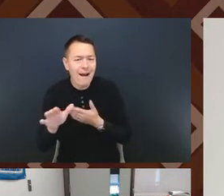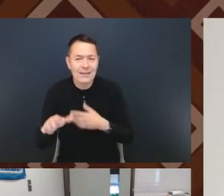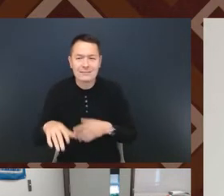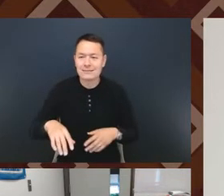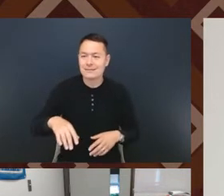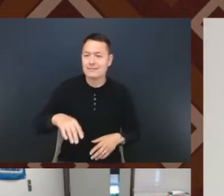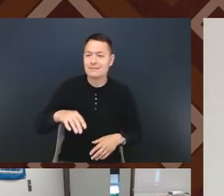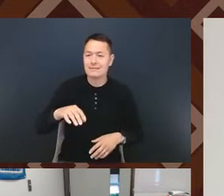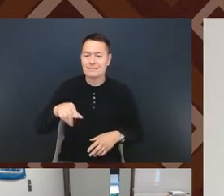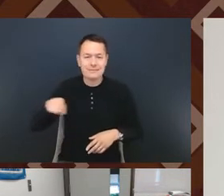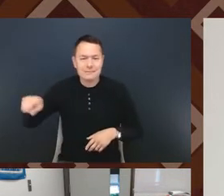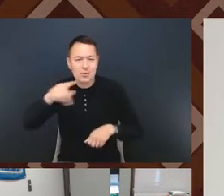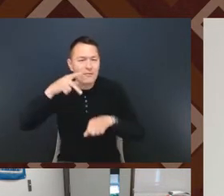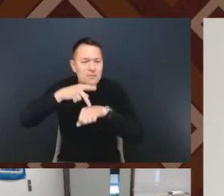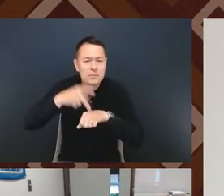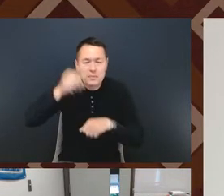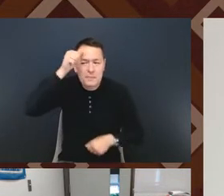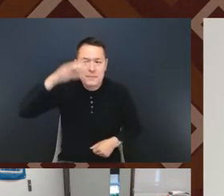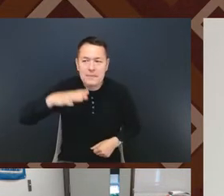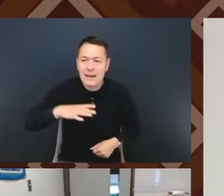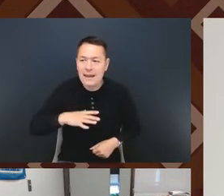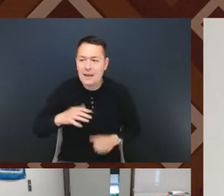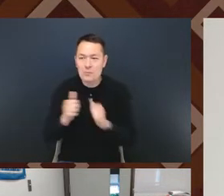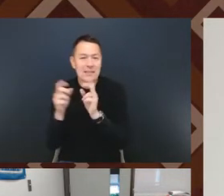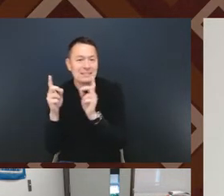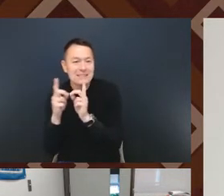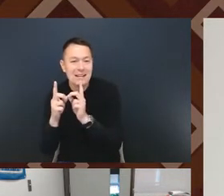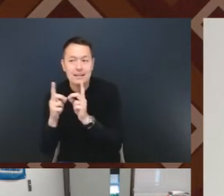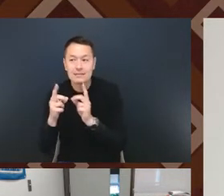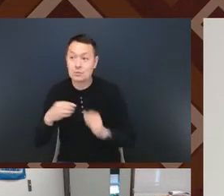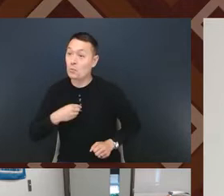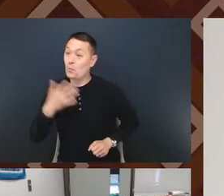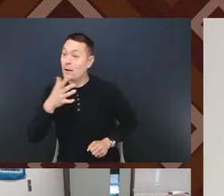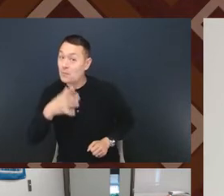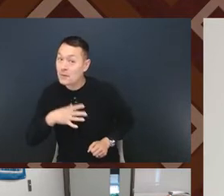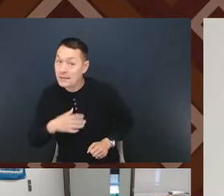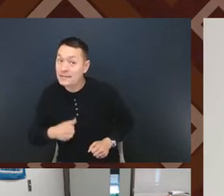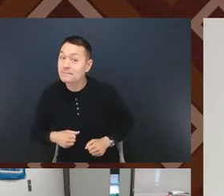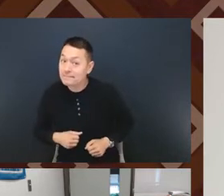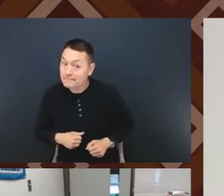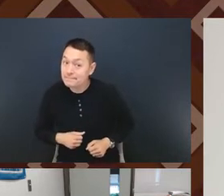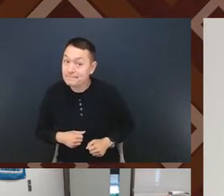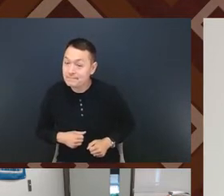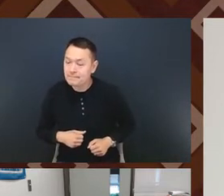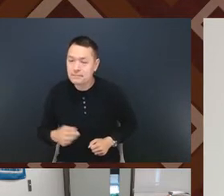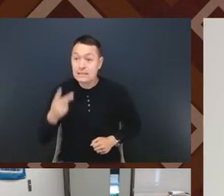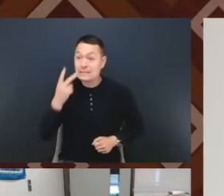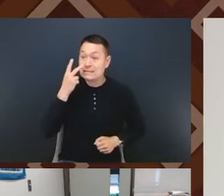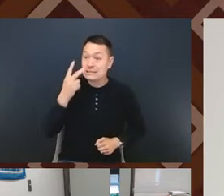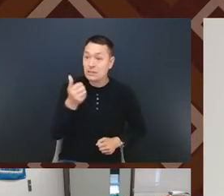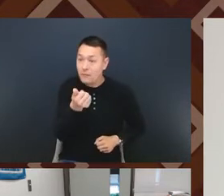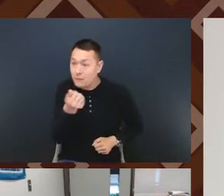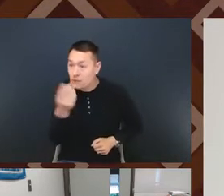their dates white women, uh, you see a couple in the middle.